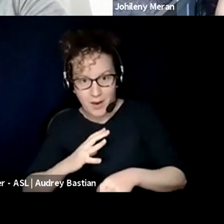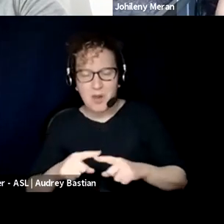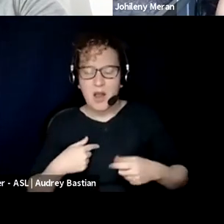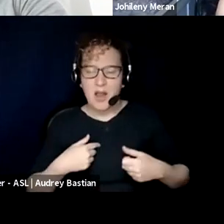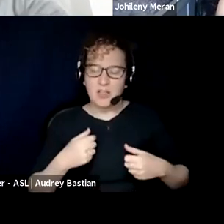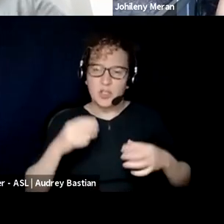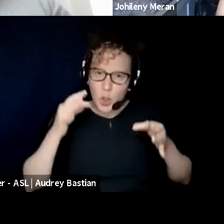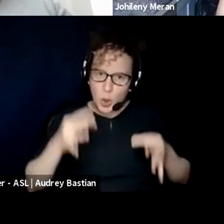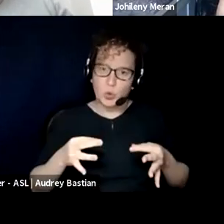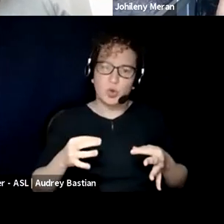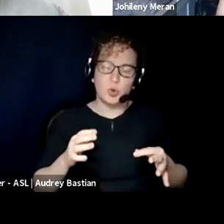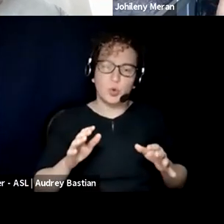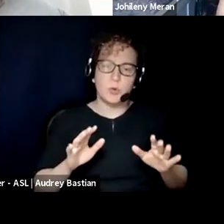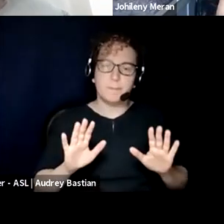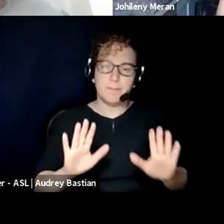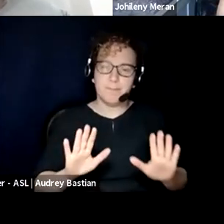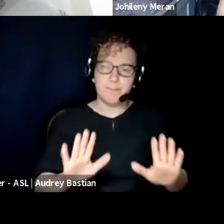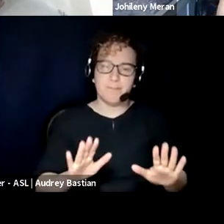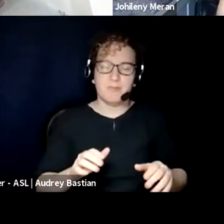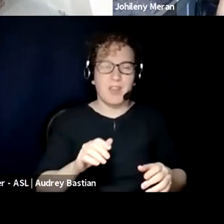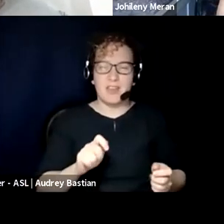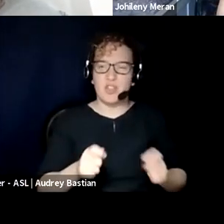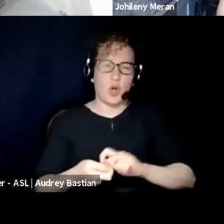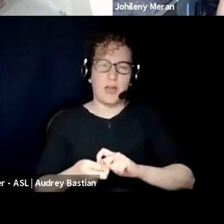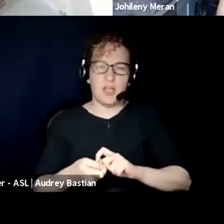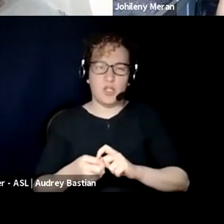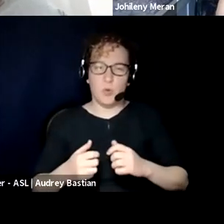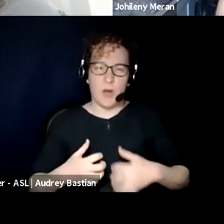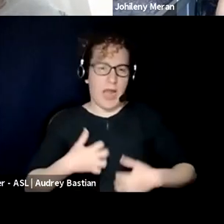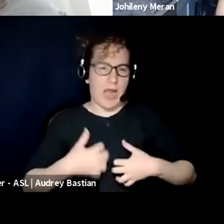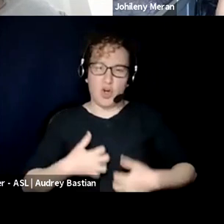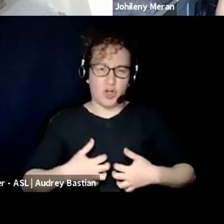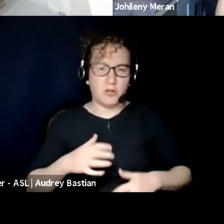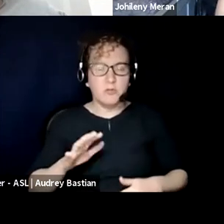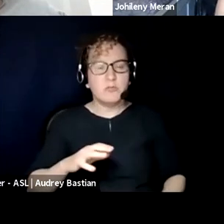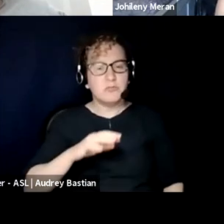the situation, do not turn it into that space. Like yes if I want to sit here and argue about